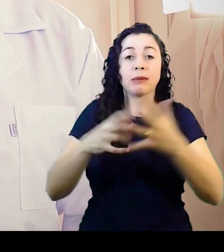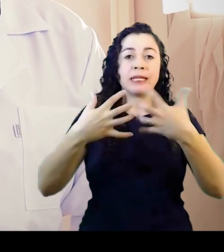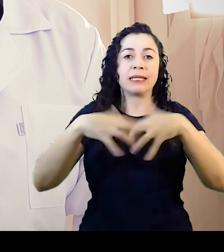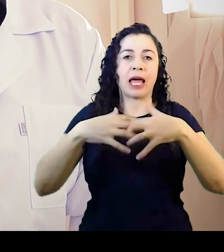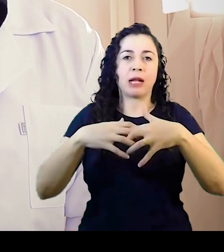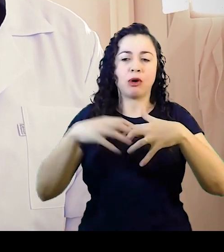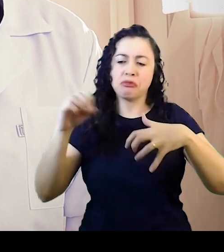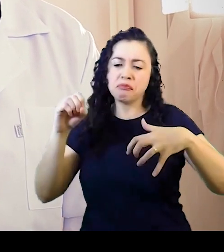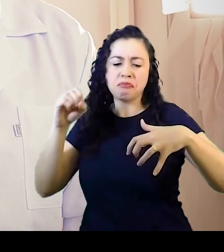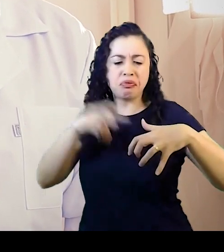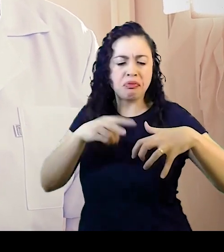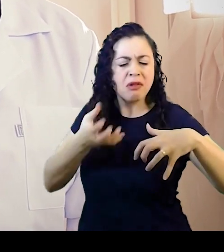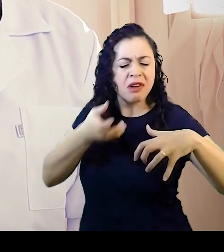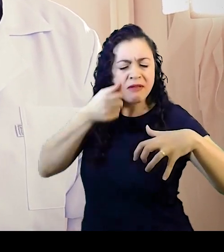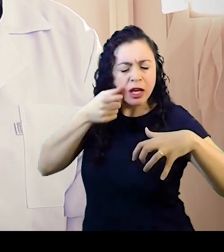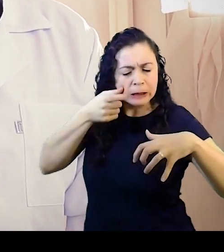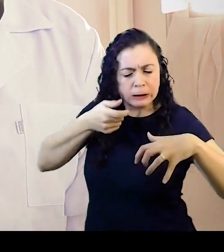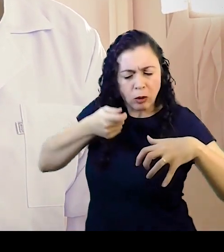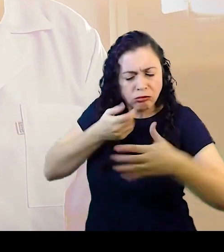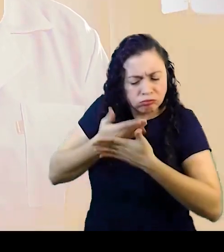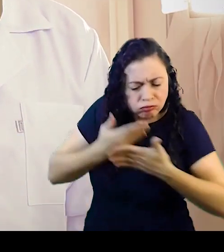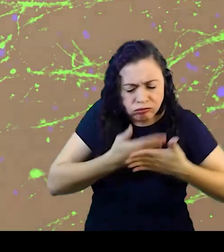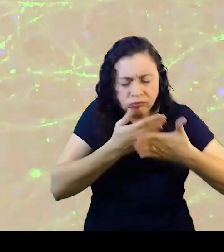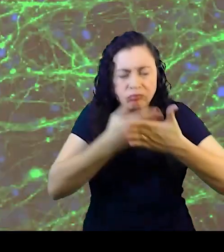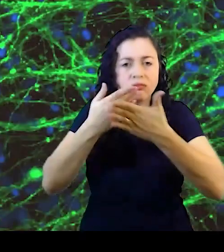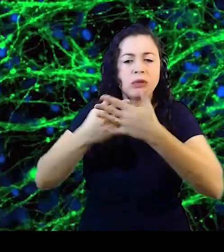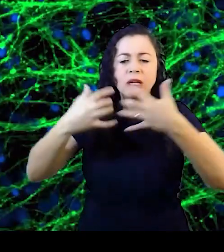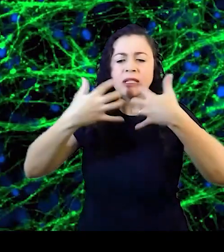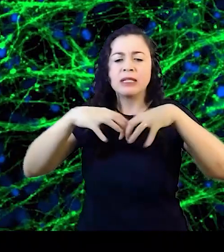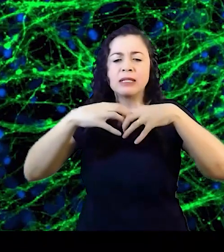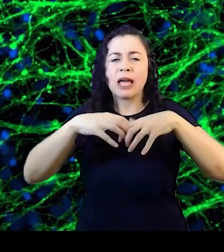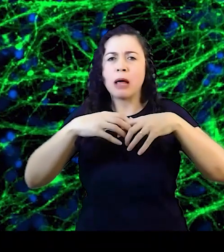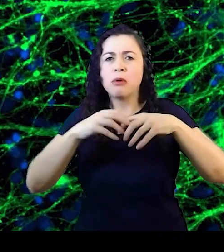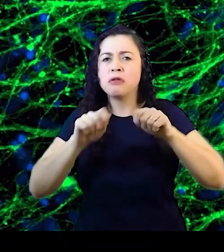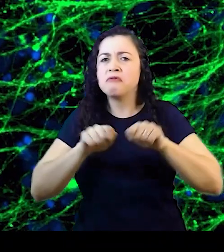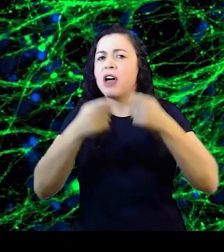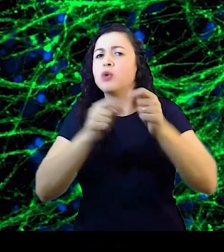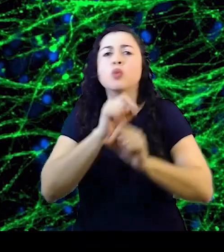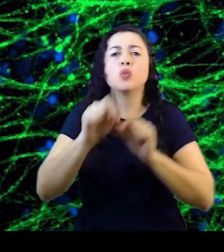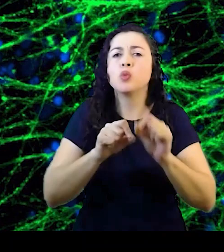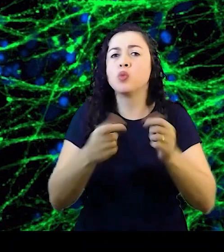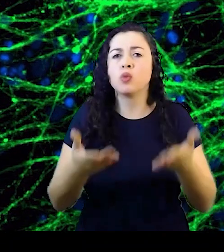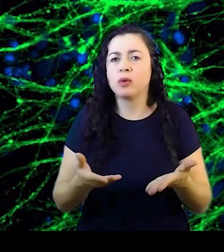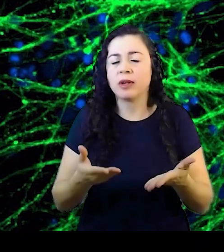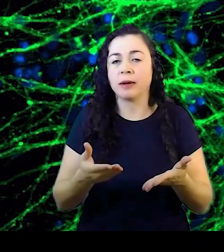in the brain and then, for that, we will use analytical chemistry tools to see